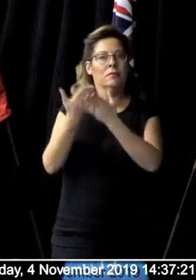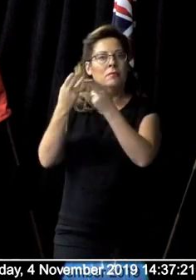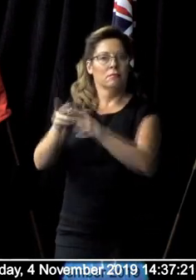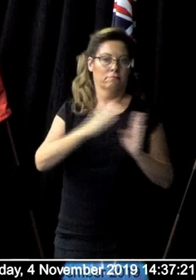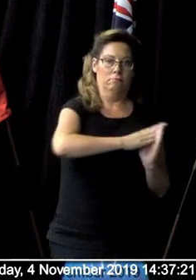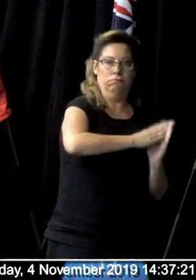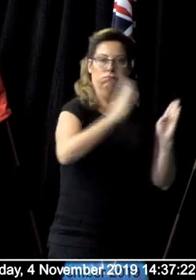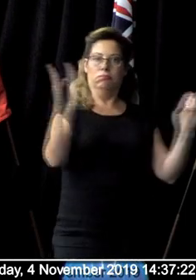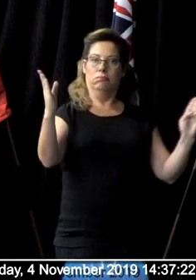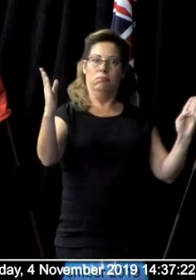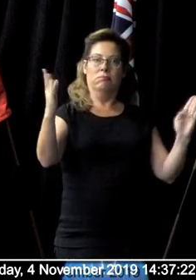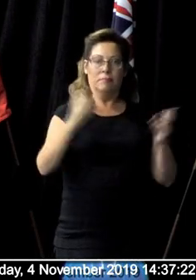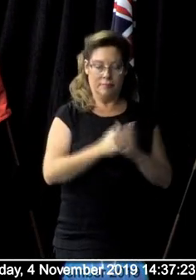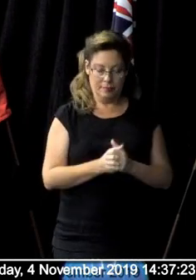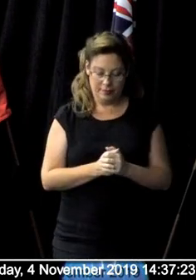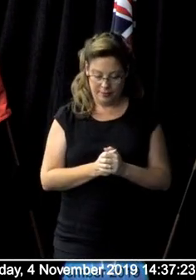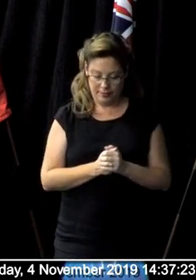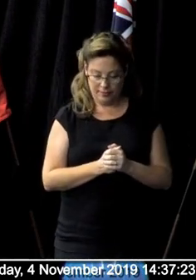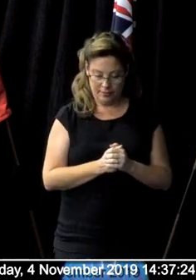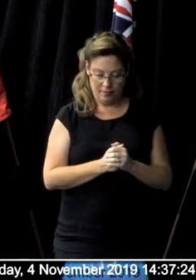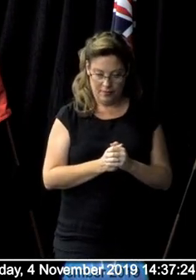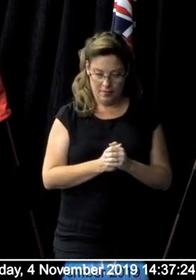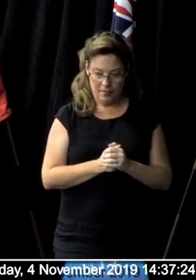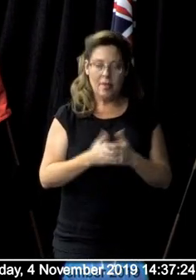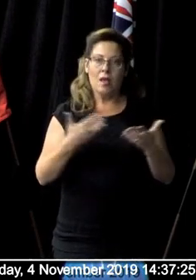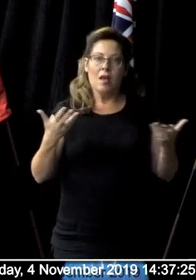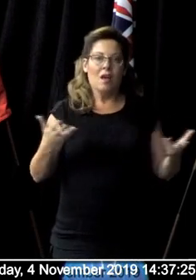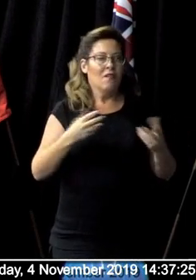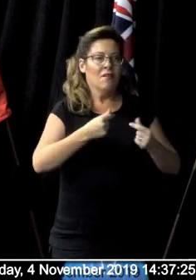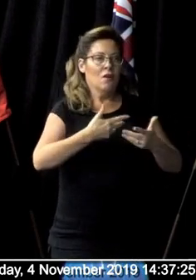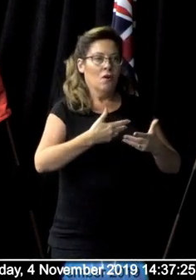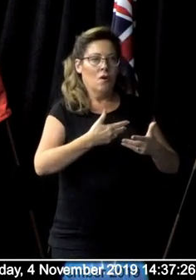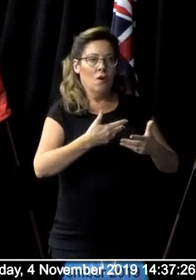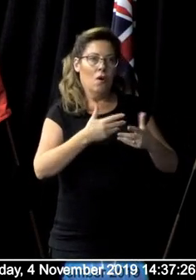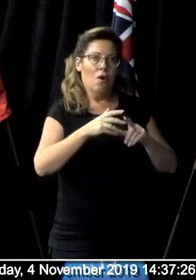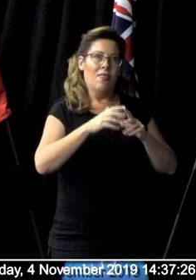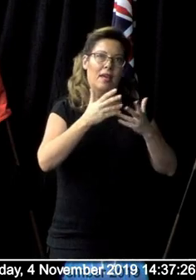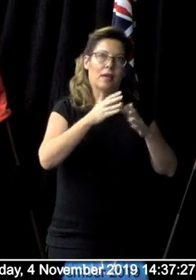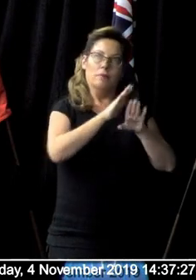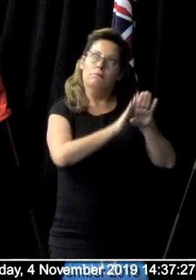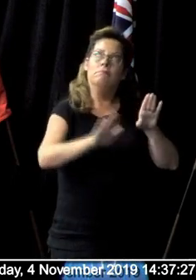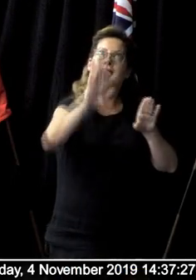And for a significant area of North Queensland. Okay.